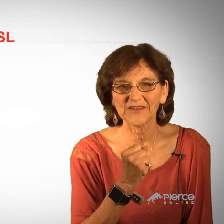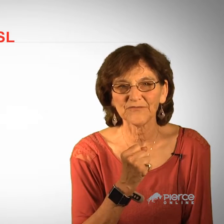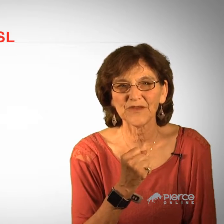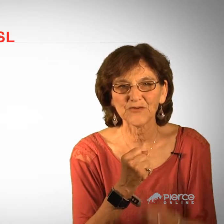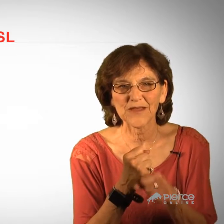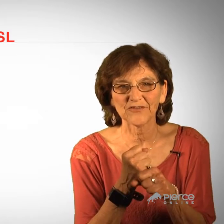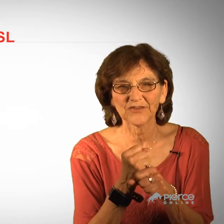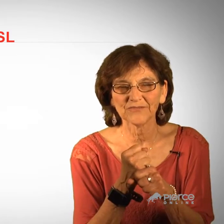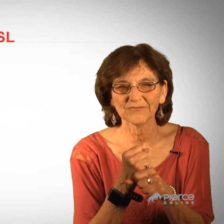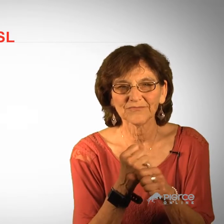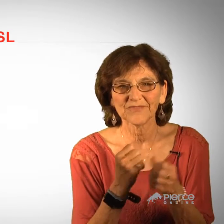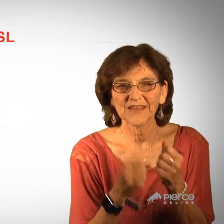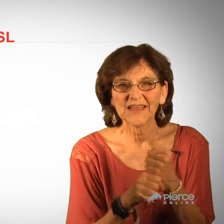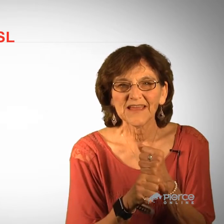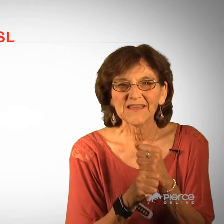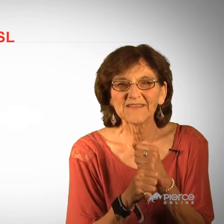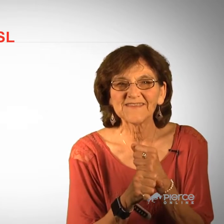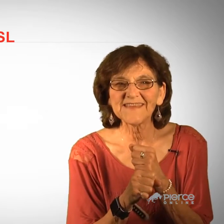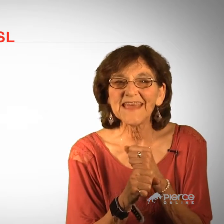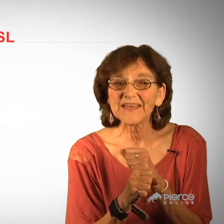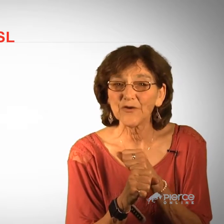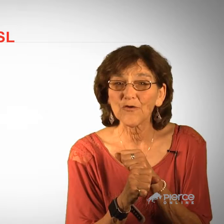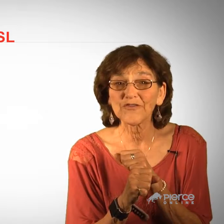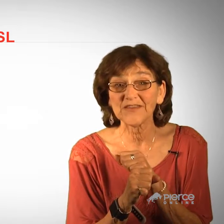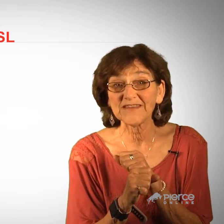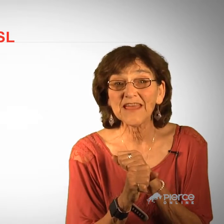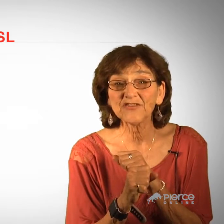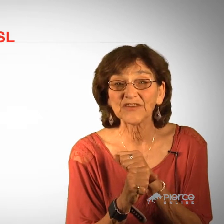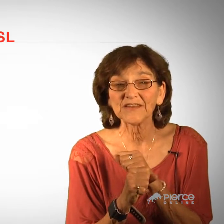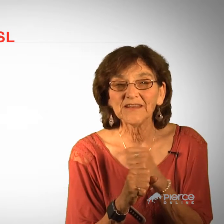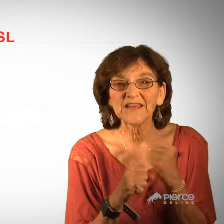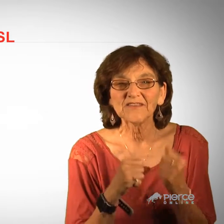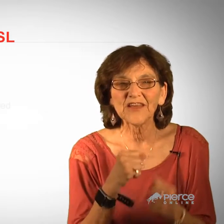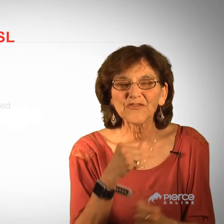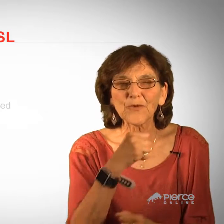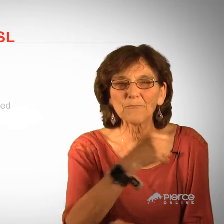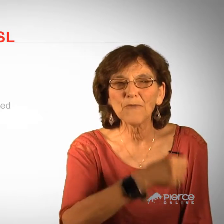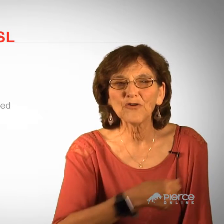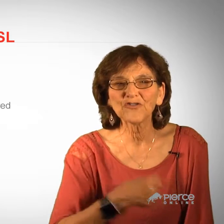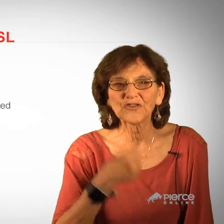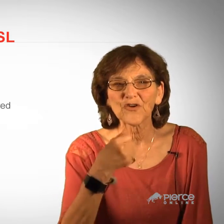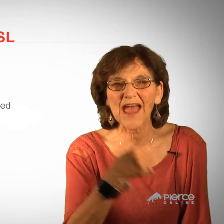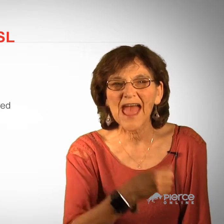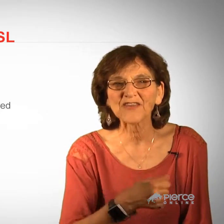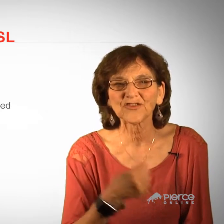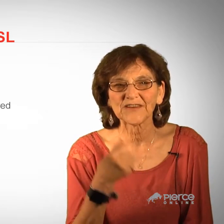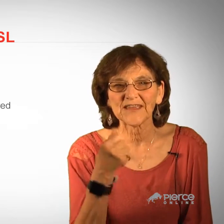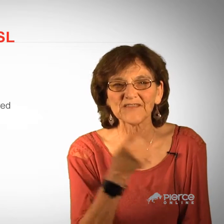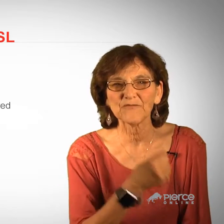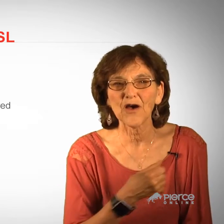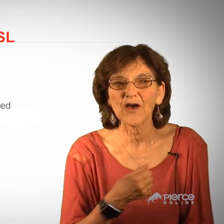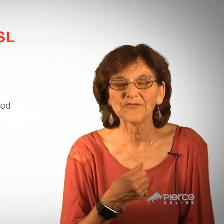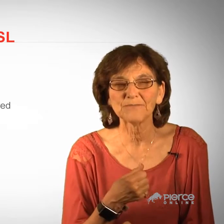configuration. The SIG or signation, tells what motion or action is involved in